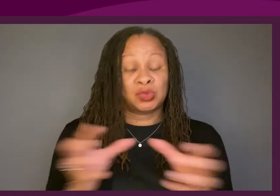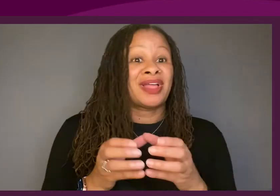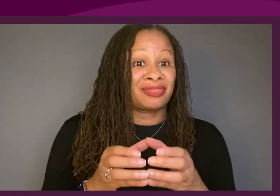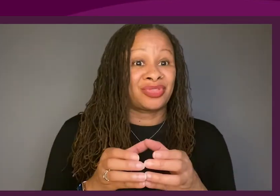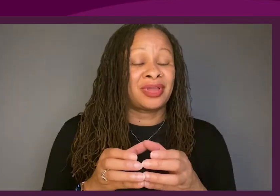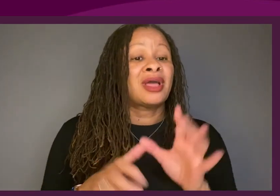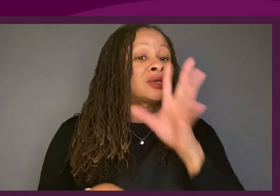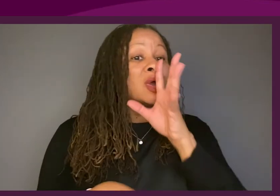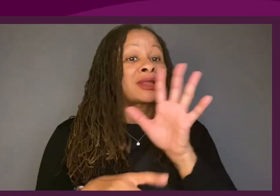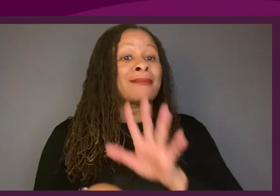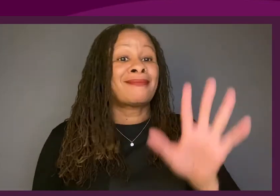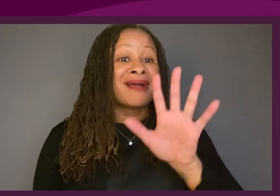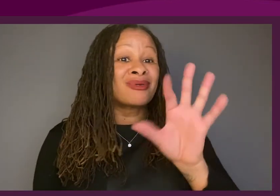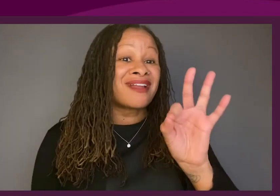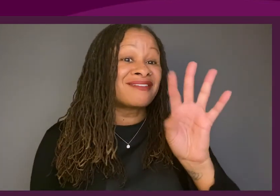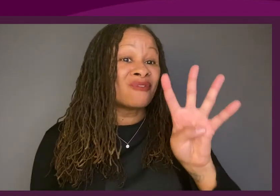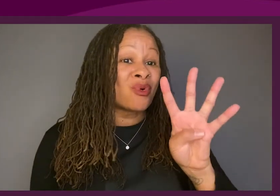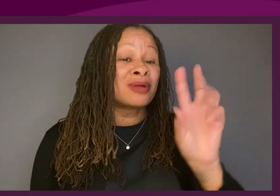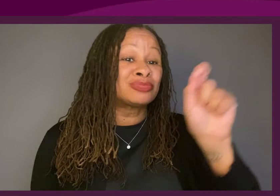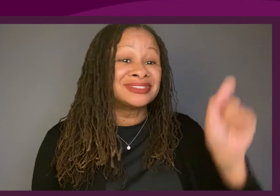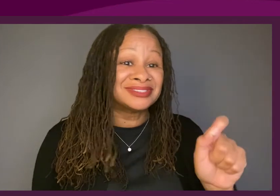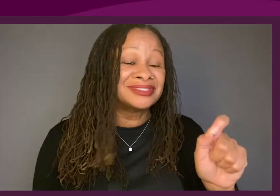underlying conditions.